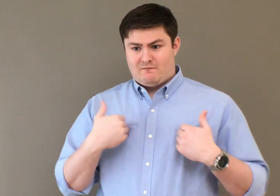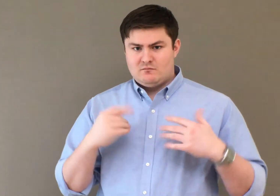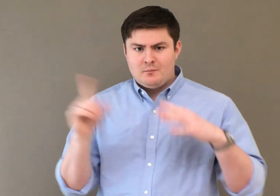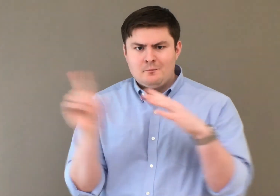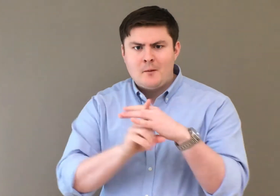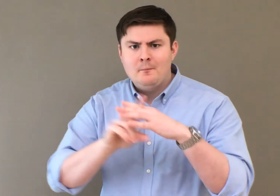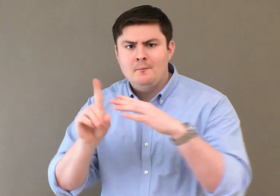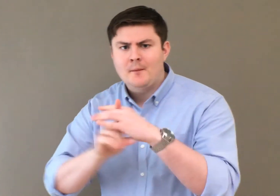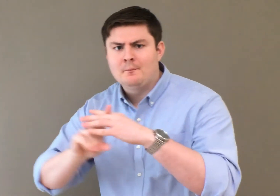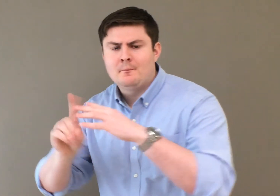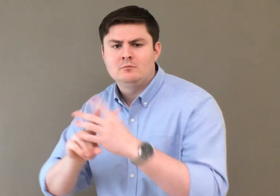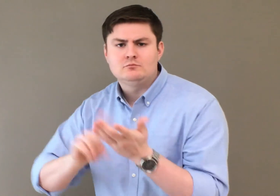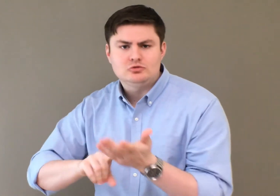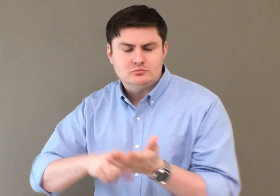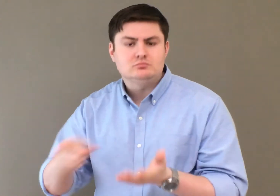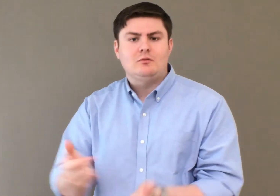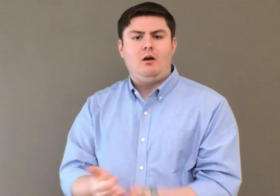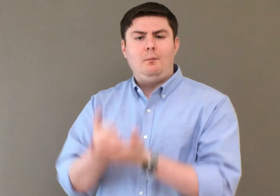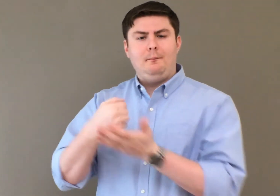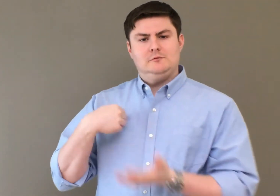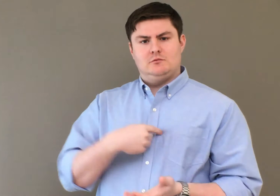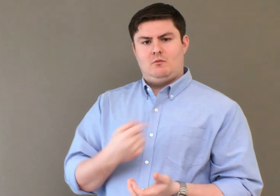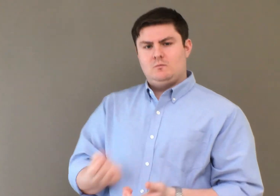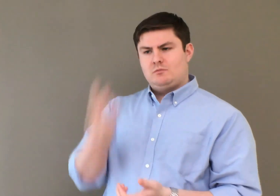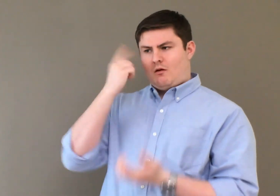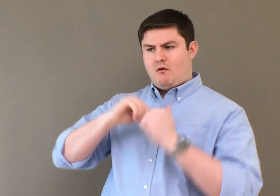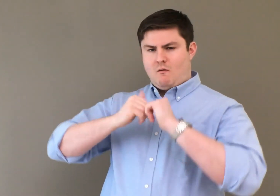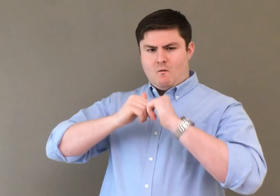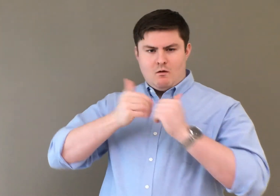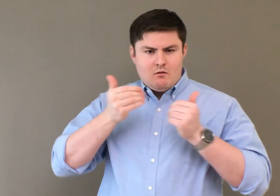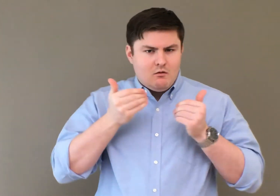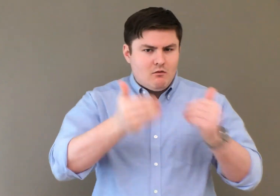Now there's some newer research that helps us better understand how we can improve the